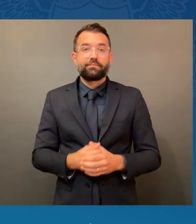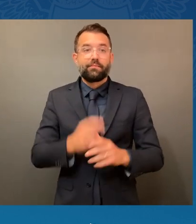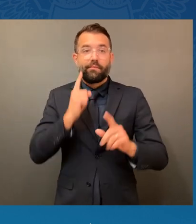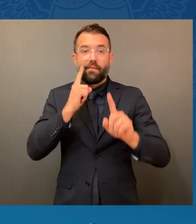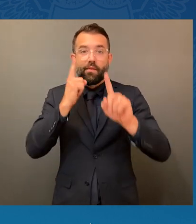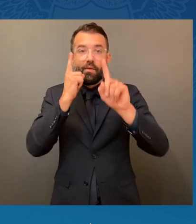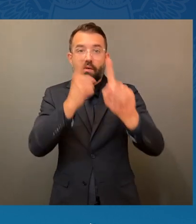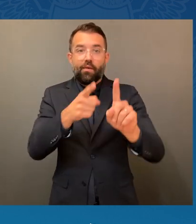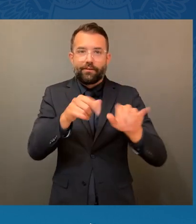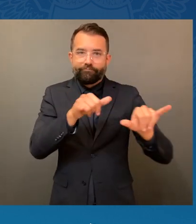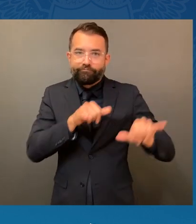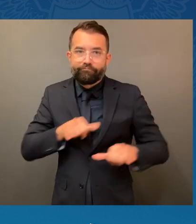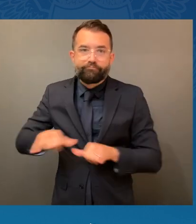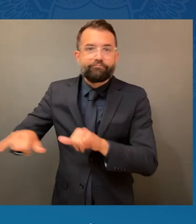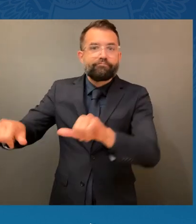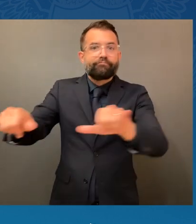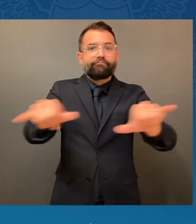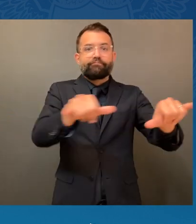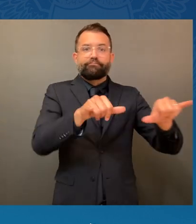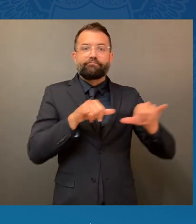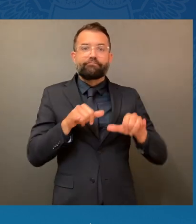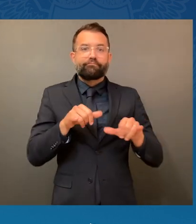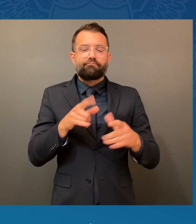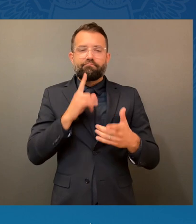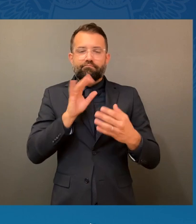and for always standing up for freedom.